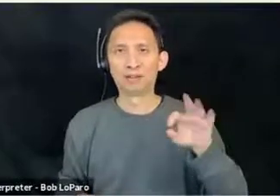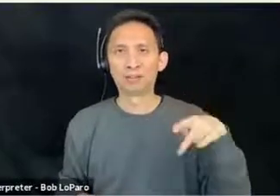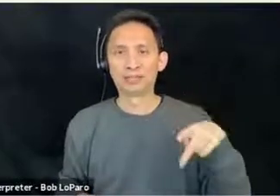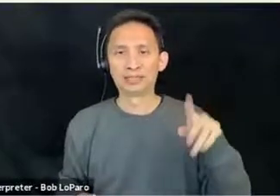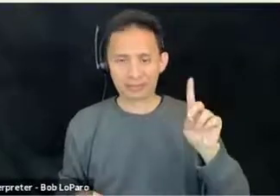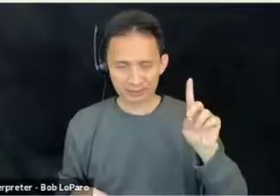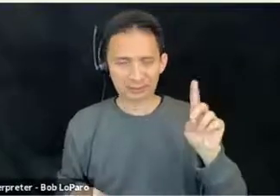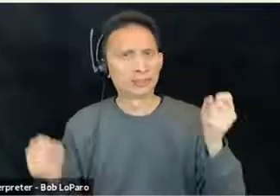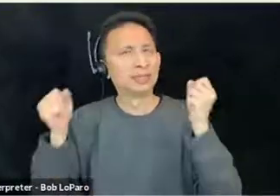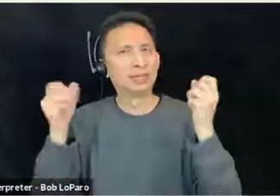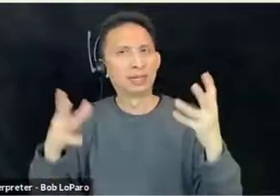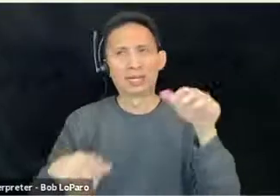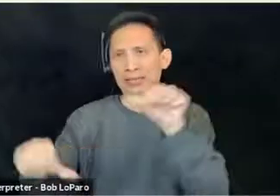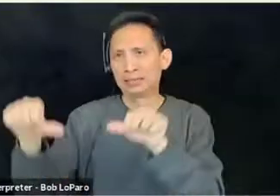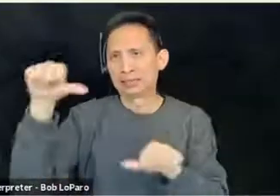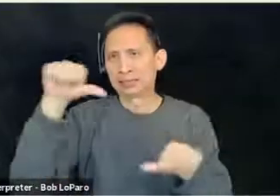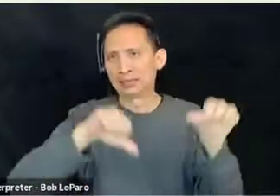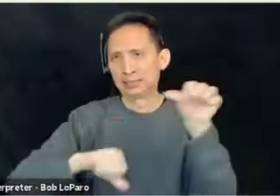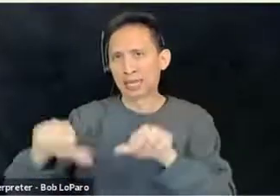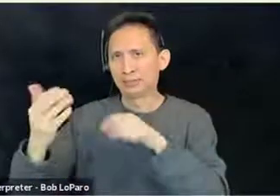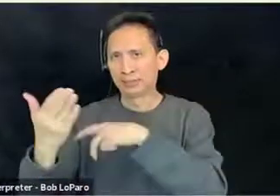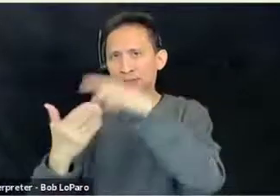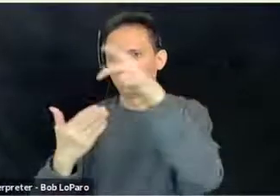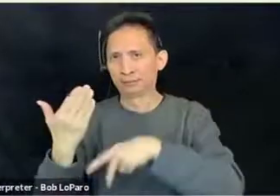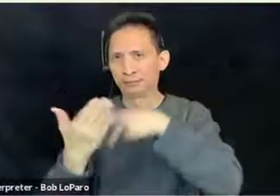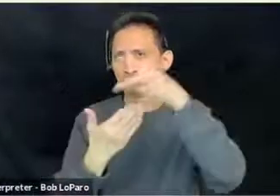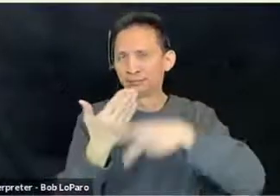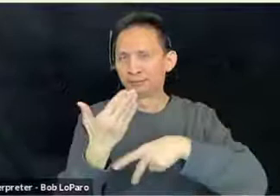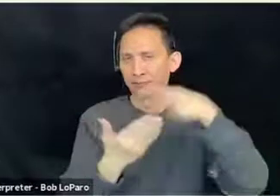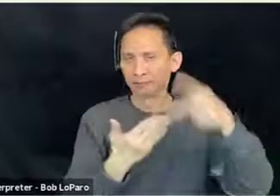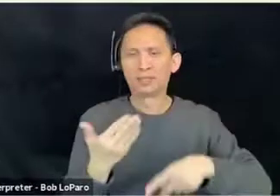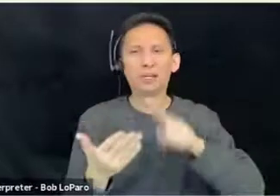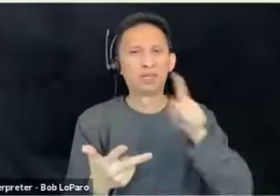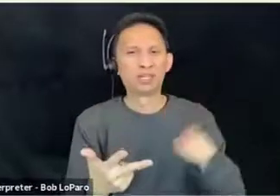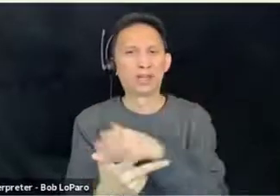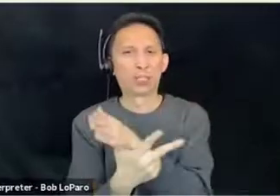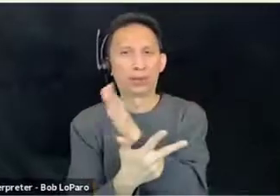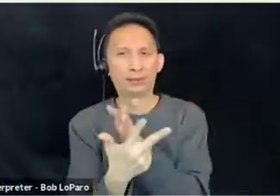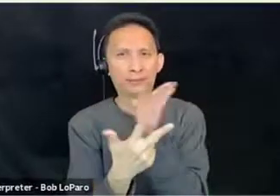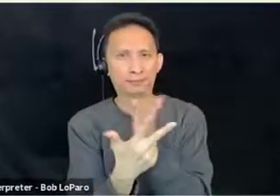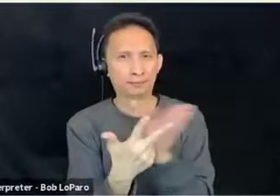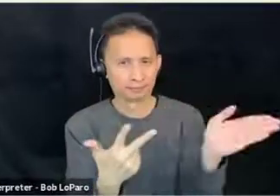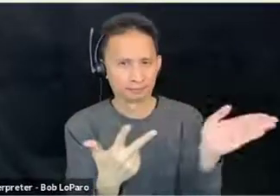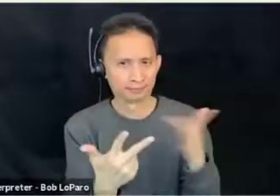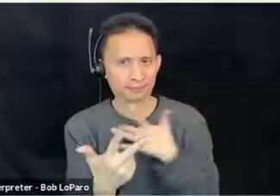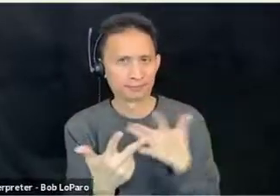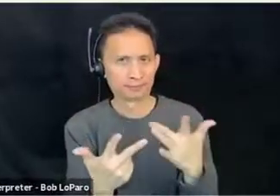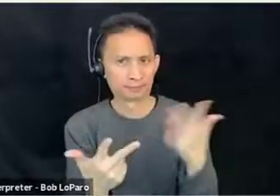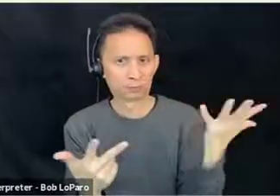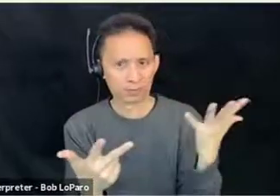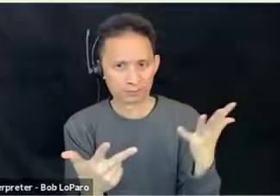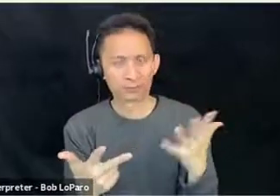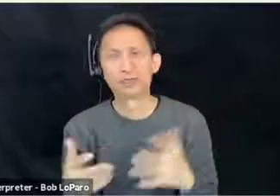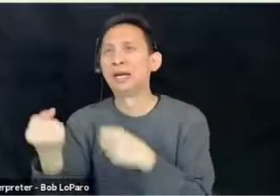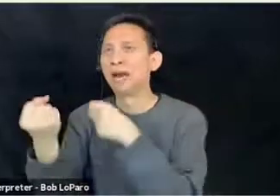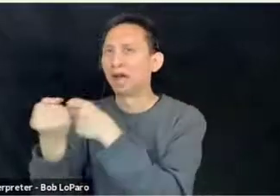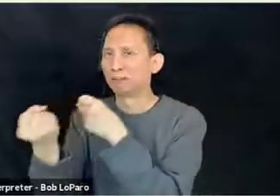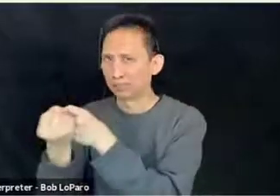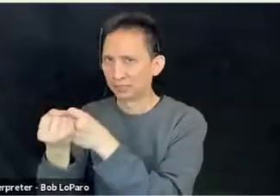We have a three-pronged approach really to our programs. So advocacy, as Katie has just mentioned,